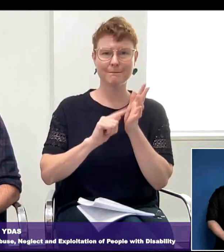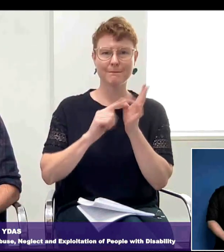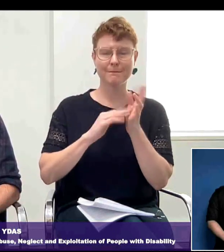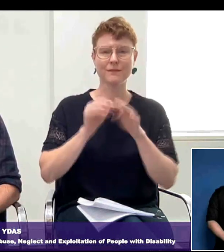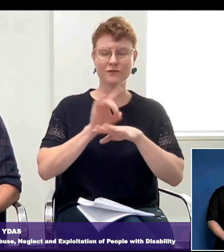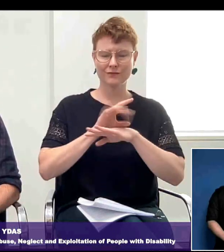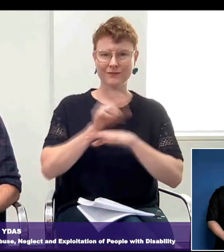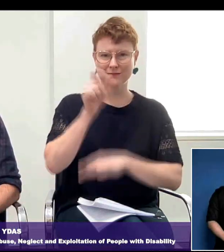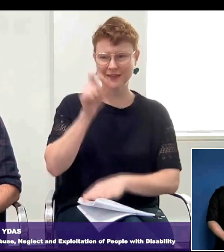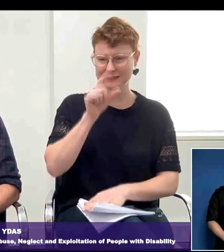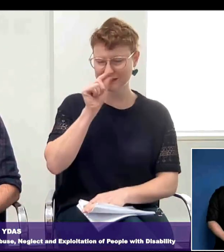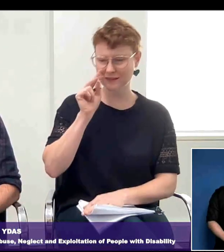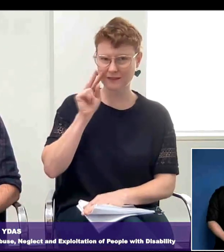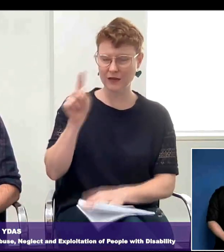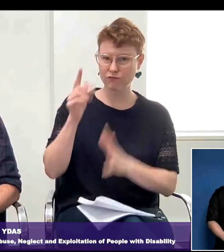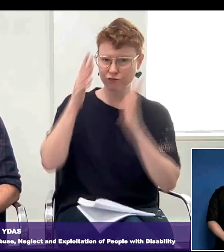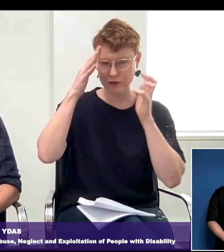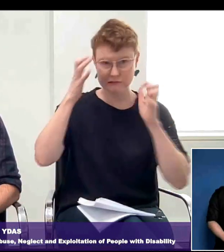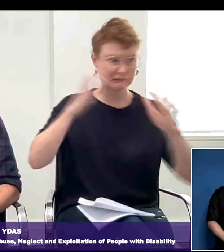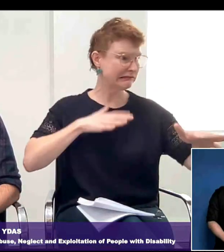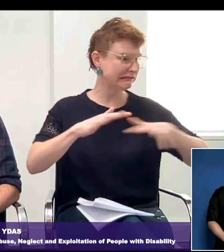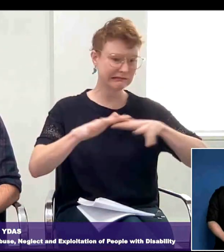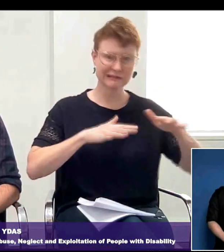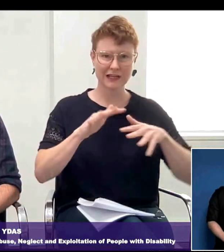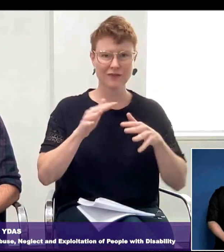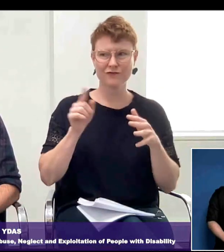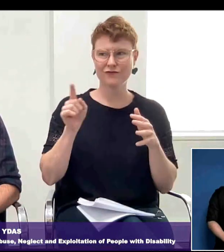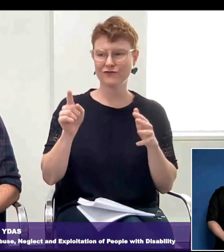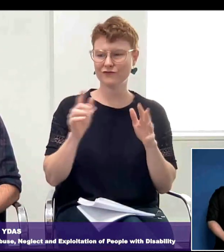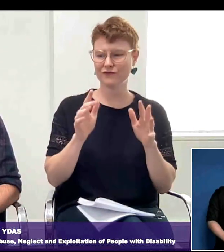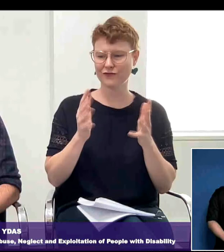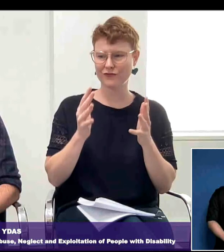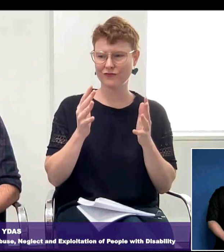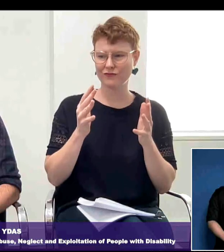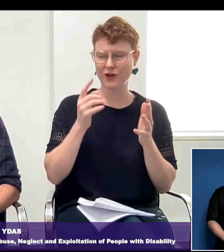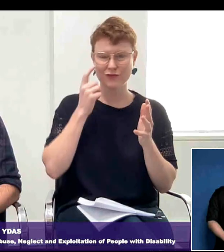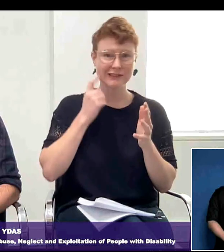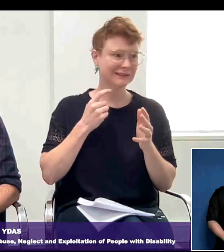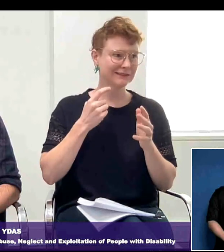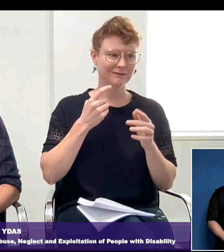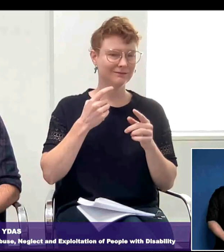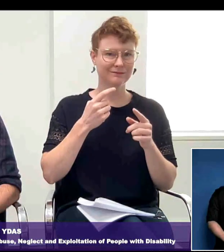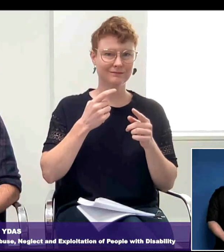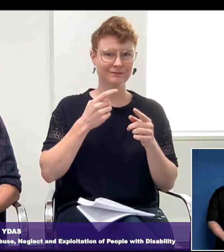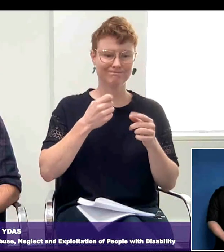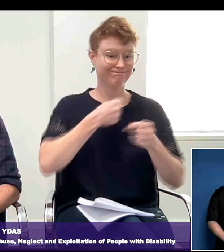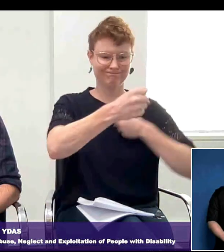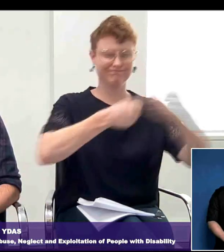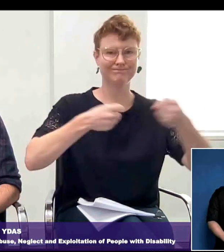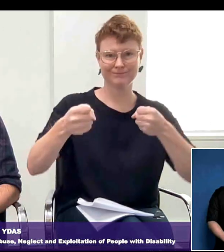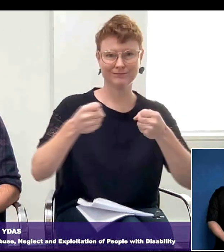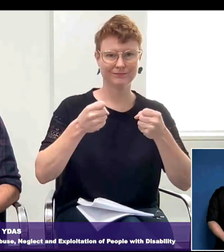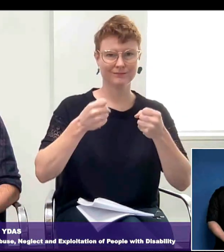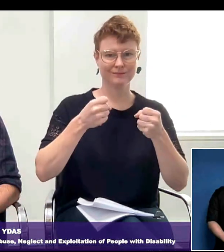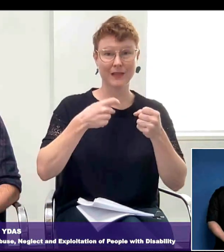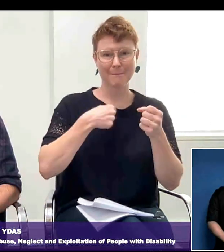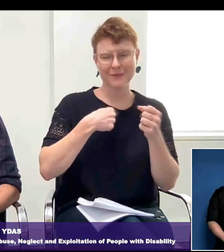the employee consultant, I could see that they were under a great deal of stress, that